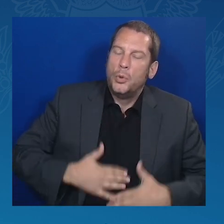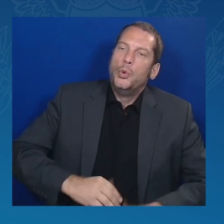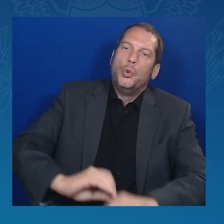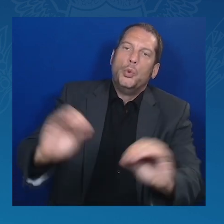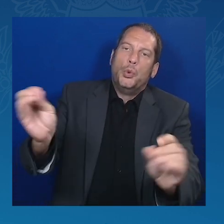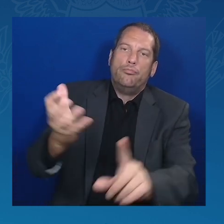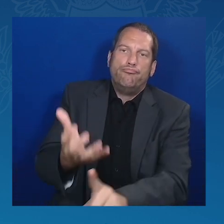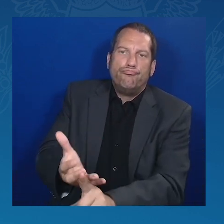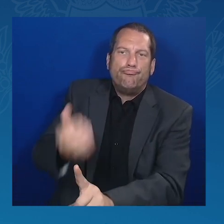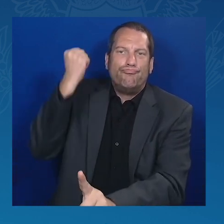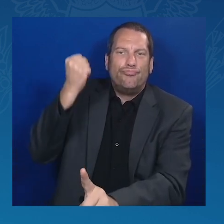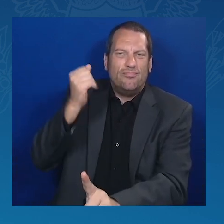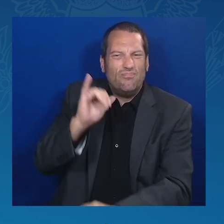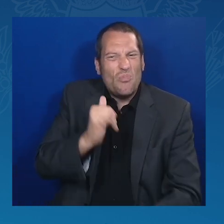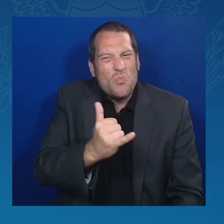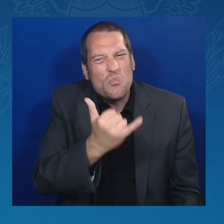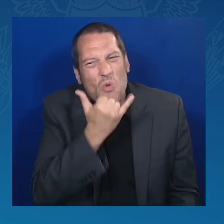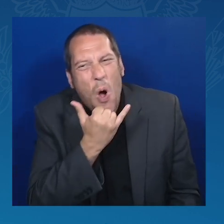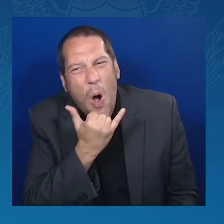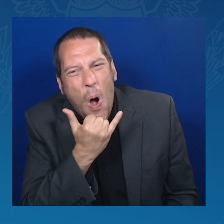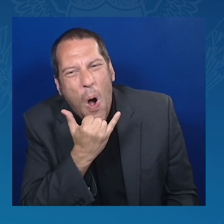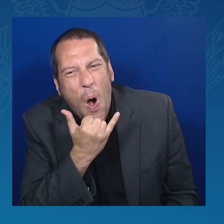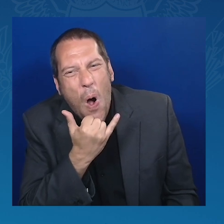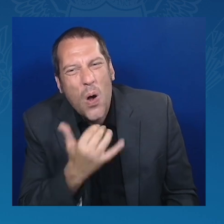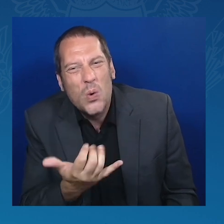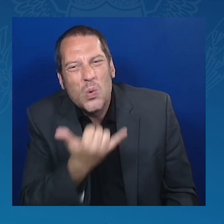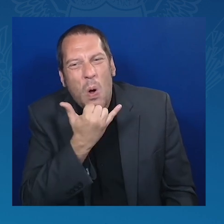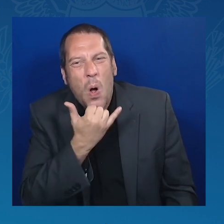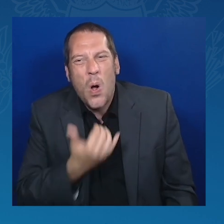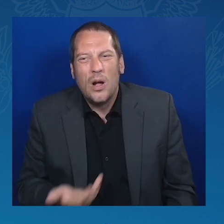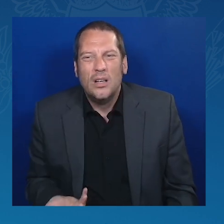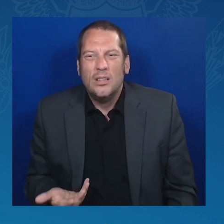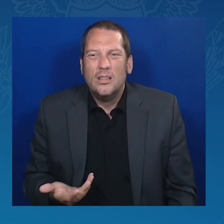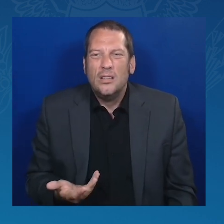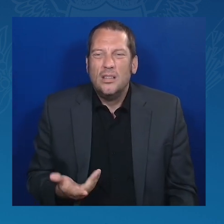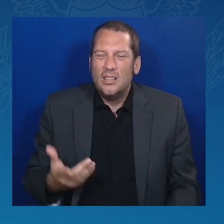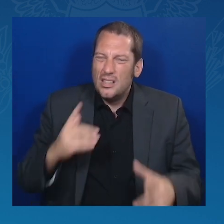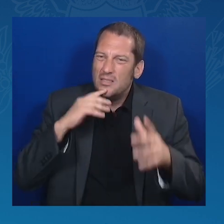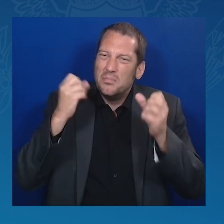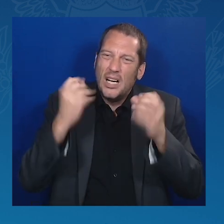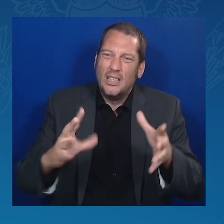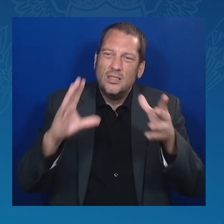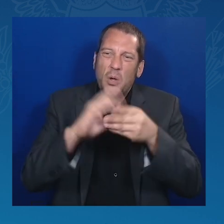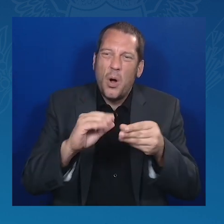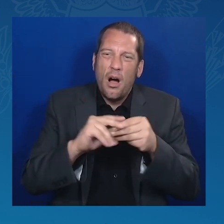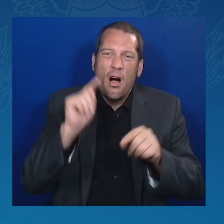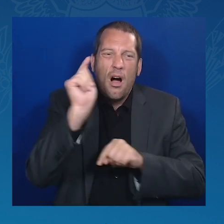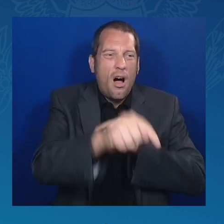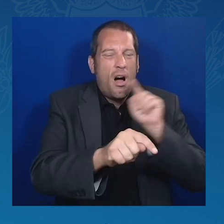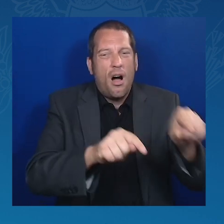and so many others being denied critical health care at a critical moment, were they needed it.